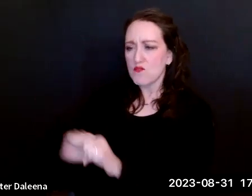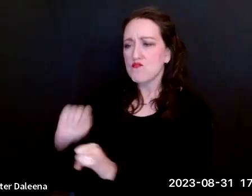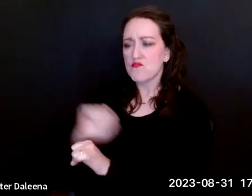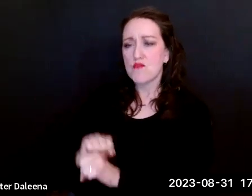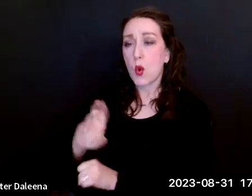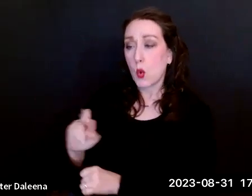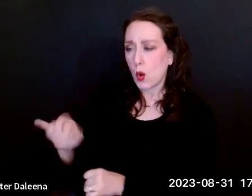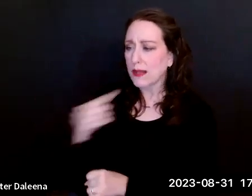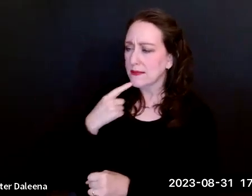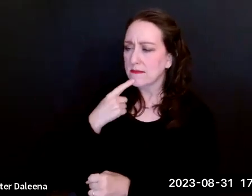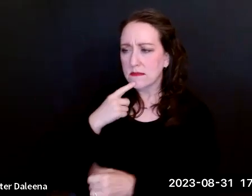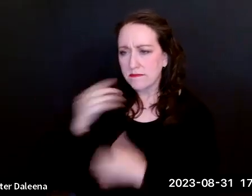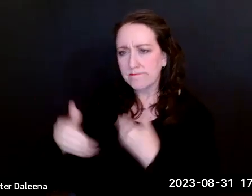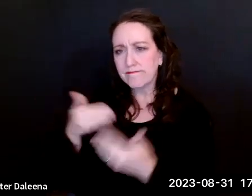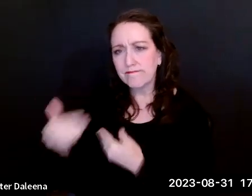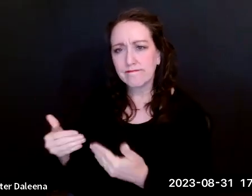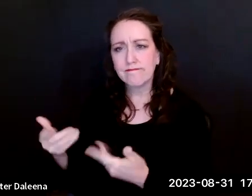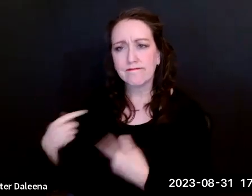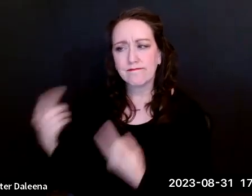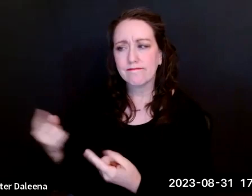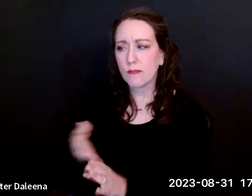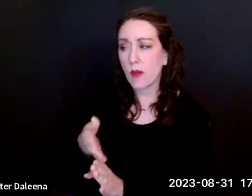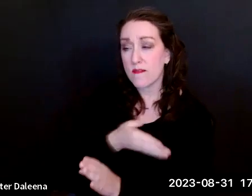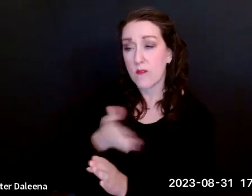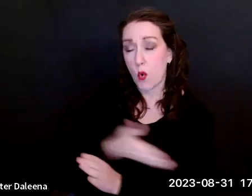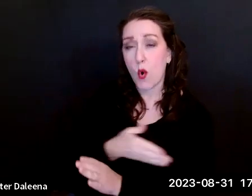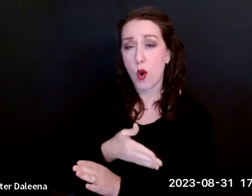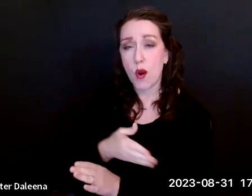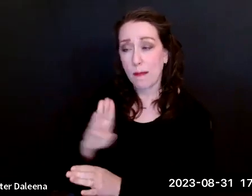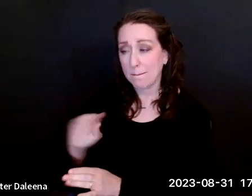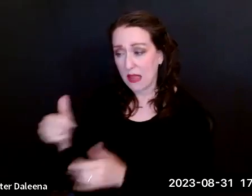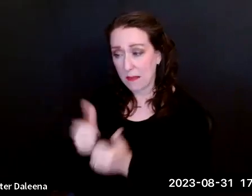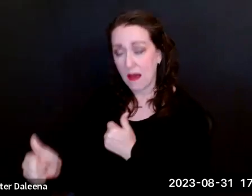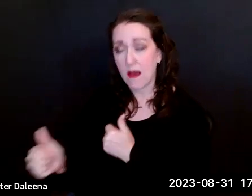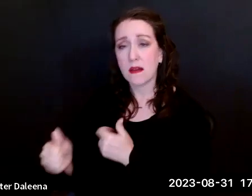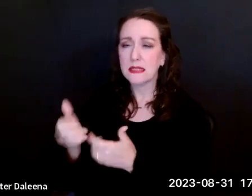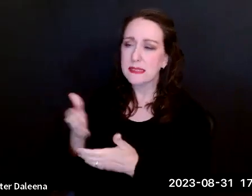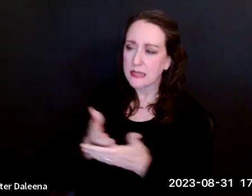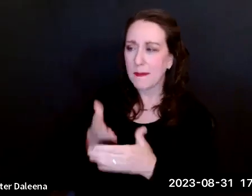underway in some cases prior to this bill passing and in some cases after it started but the first